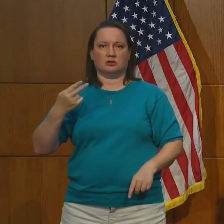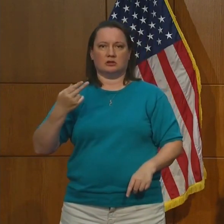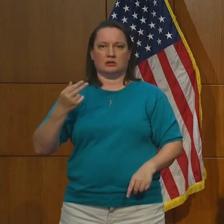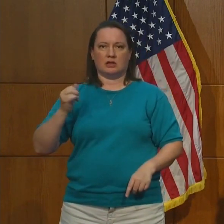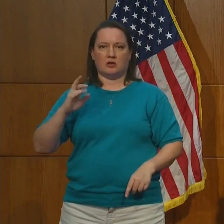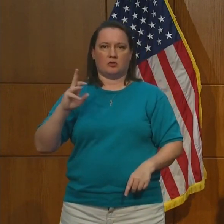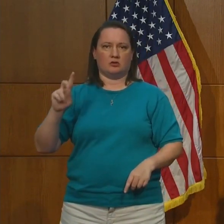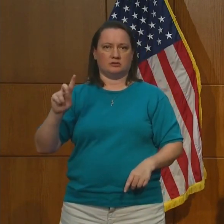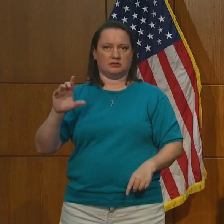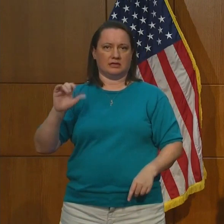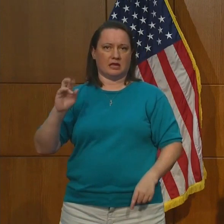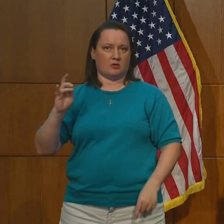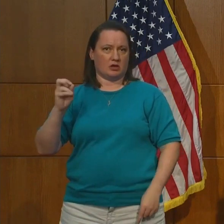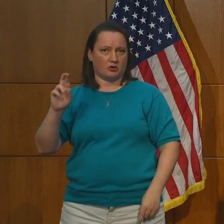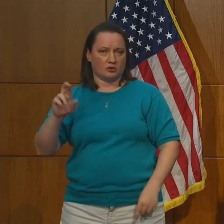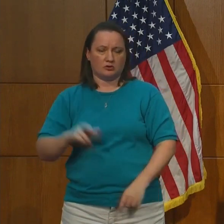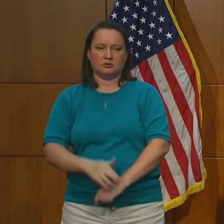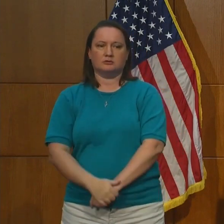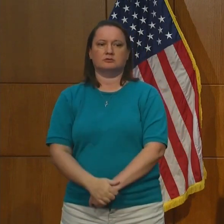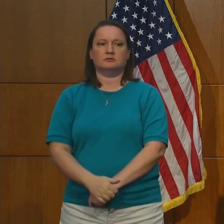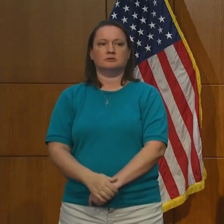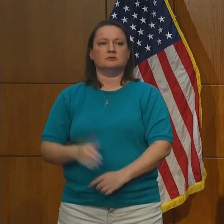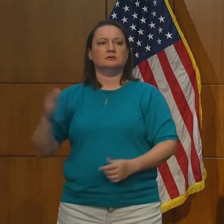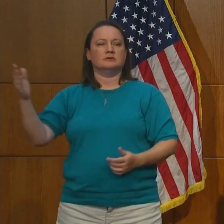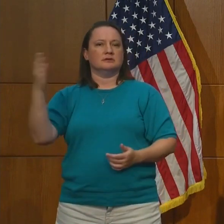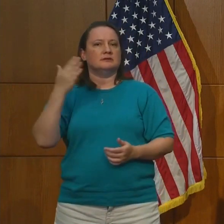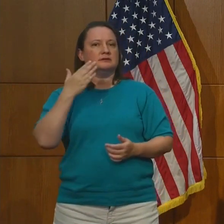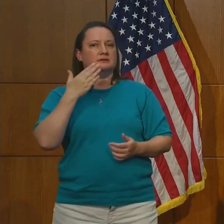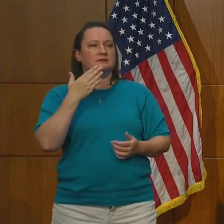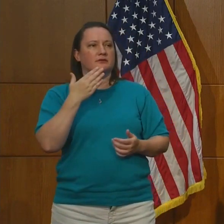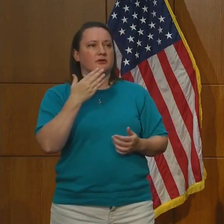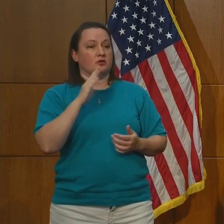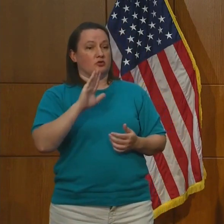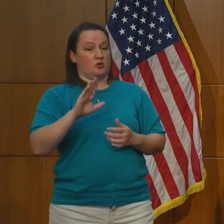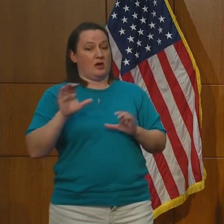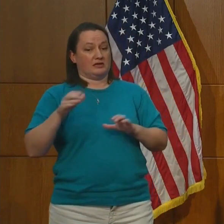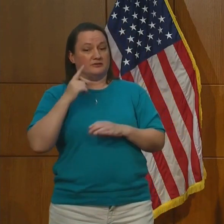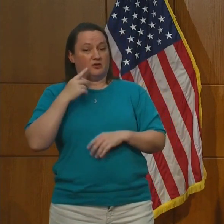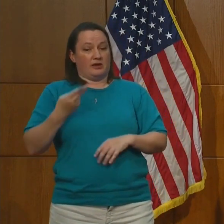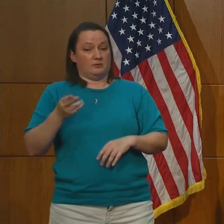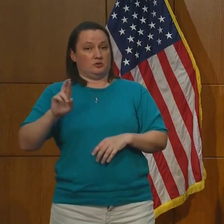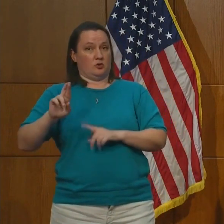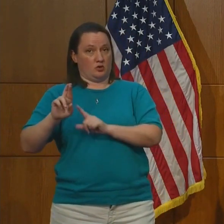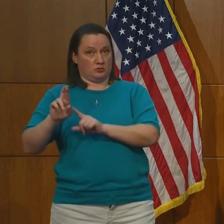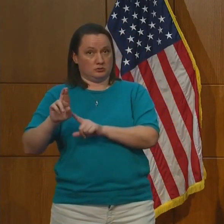THERE'S A DAY. AND WE WHEN ALL DONE TO DEAL WITH OUR WORK TO